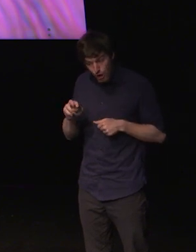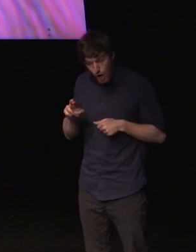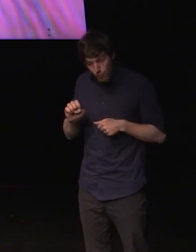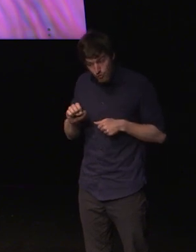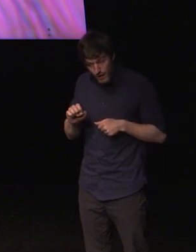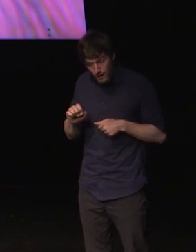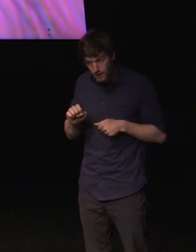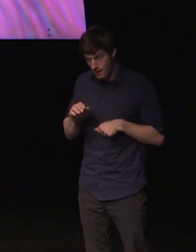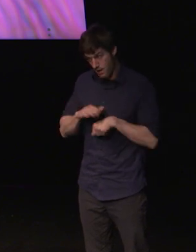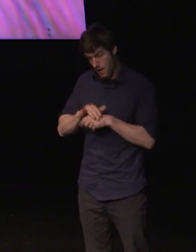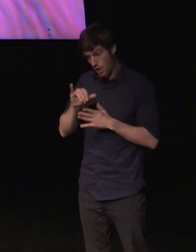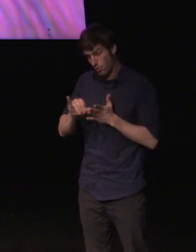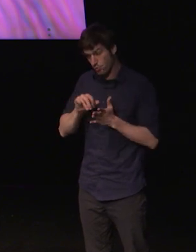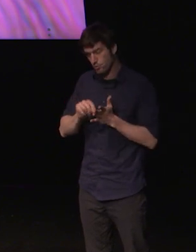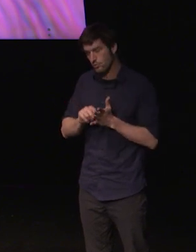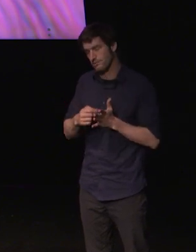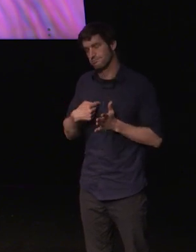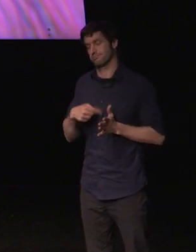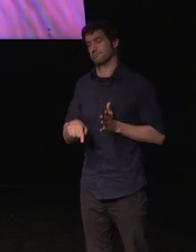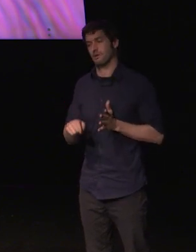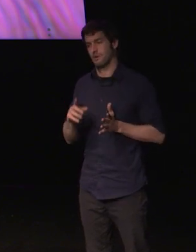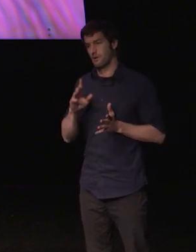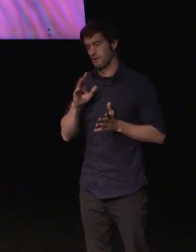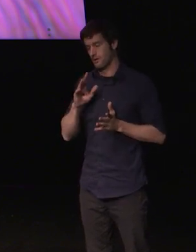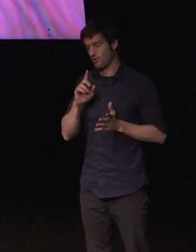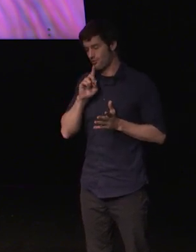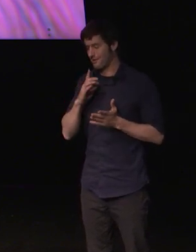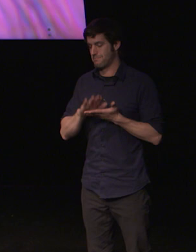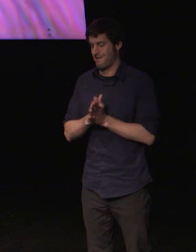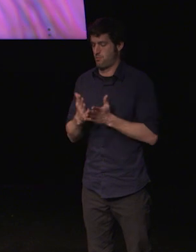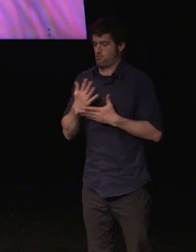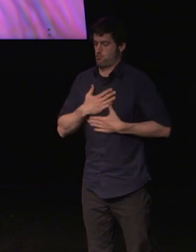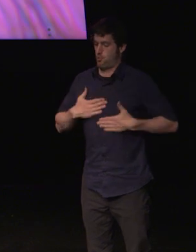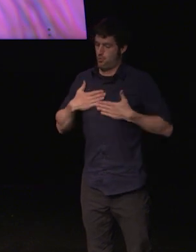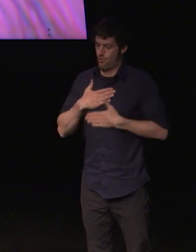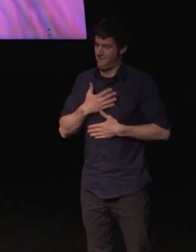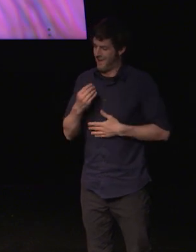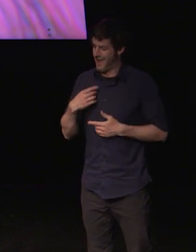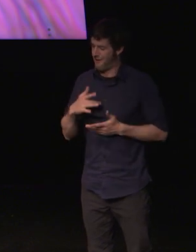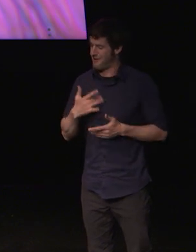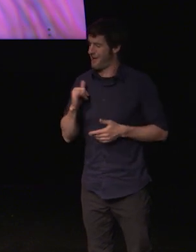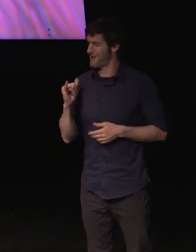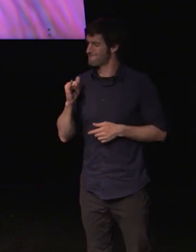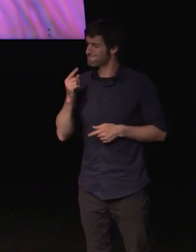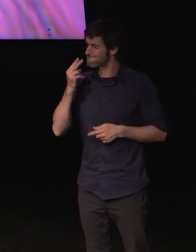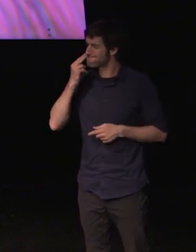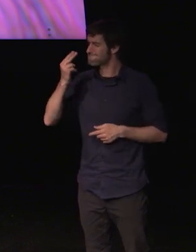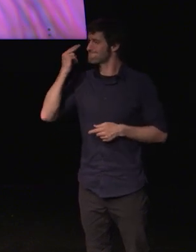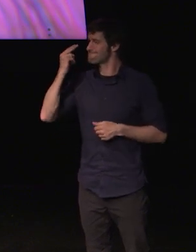was something that I really started to enjoy and then became nostalgic with because that's exactly what I had growing up.